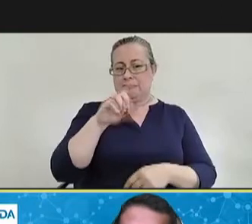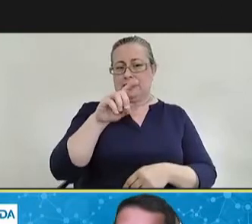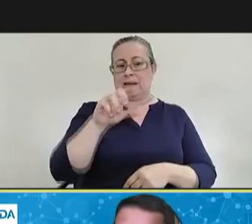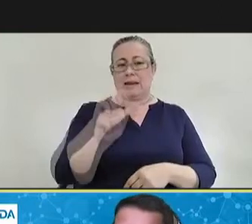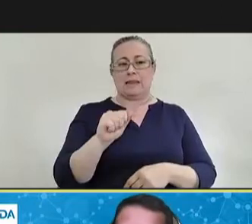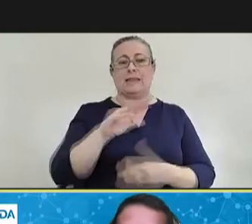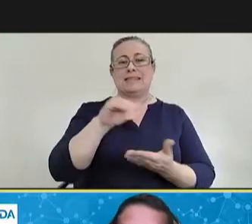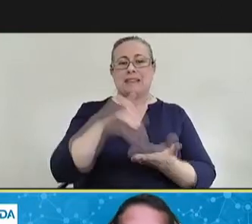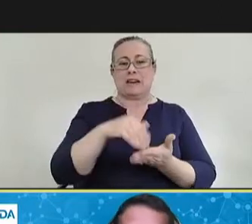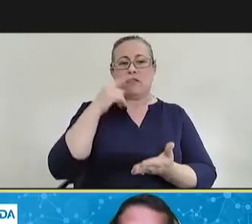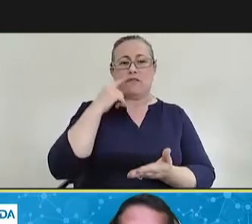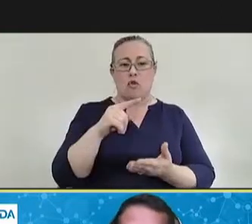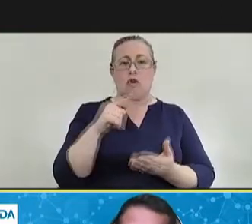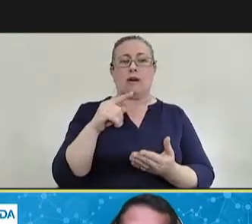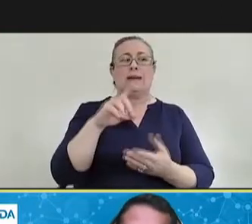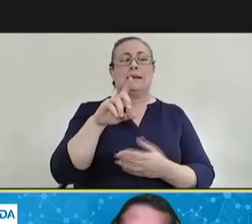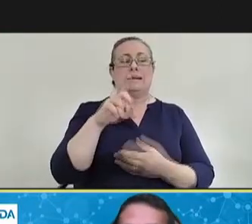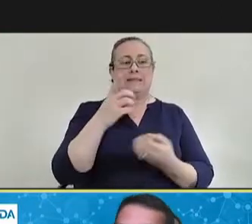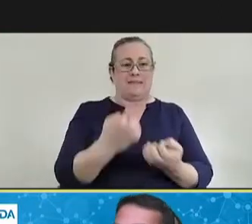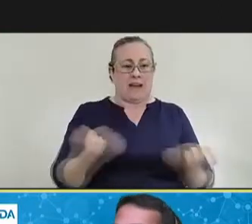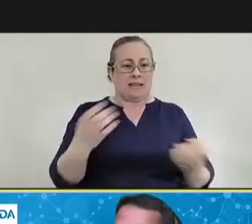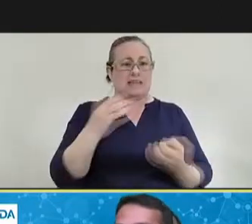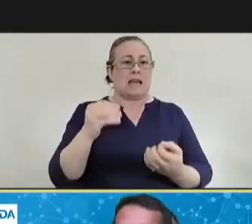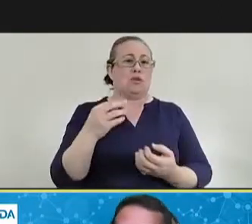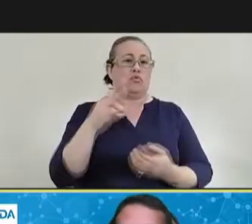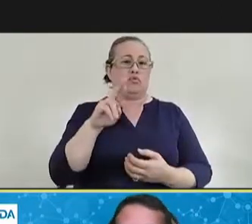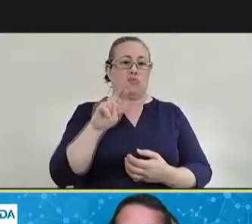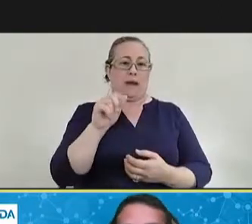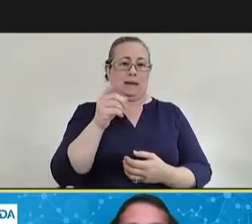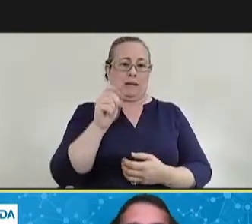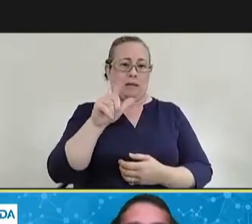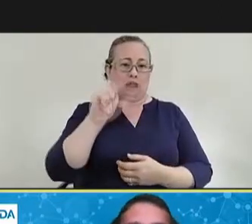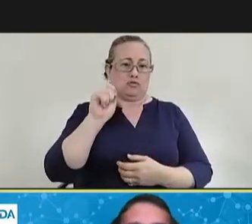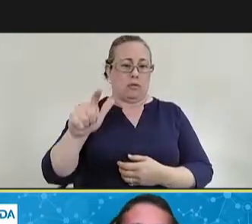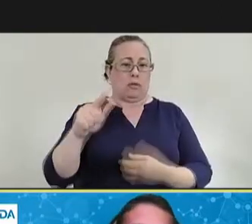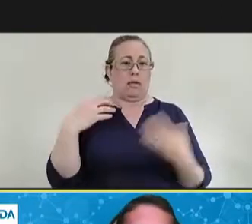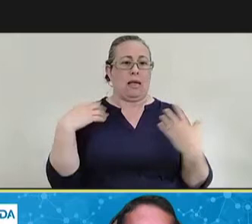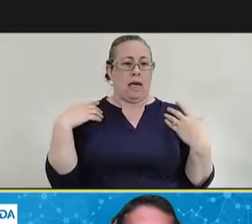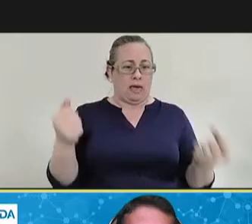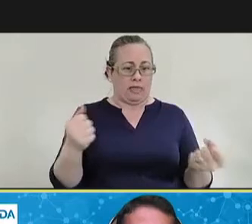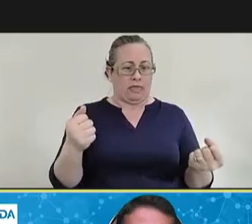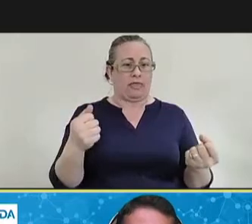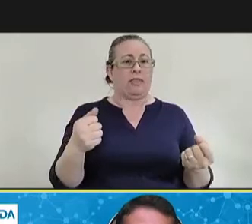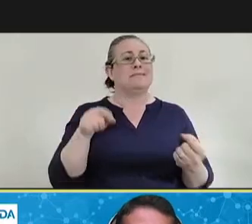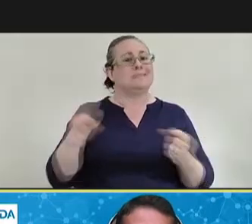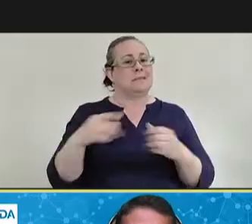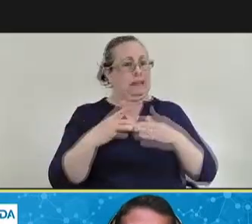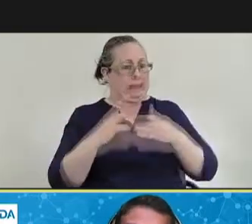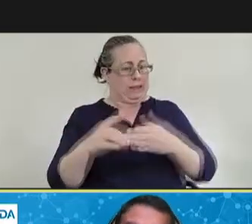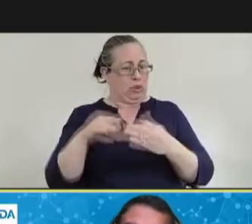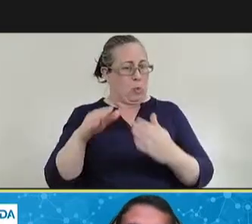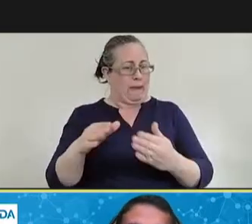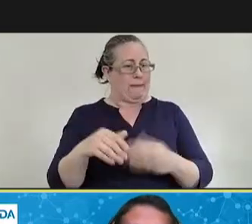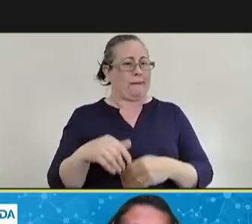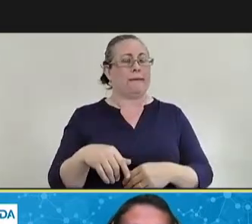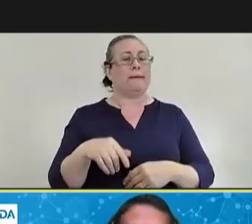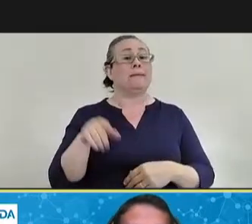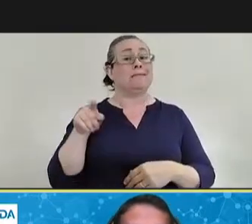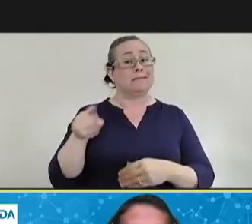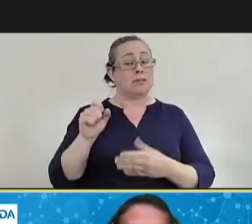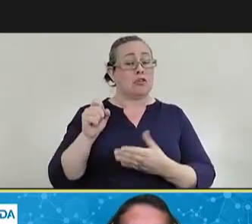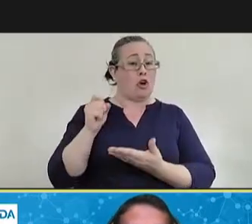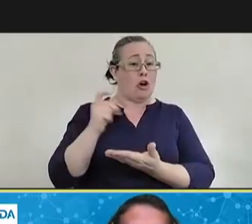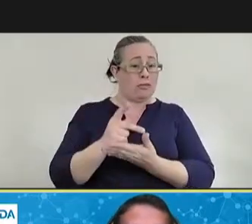Radiological Health, CDRH, has been leading the way. CDRH has authorized nearly 700 AI-enabled